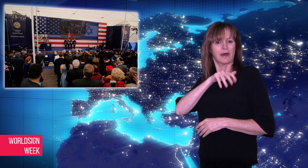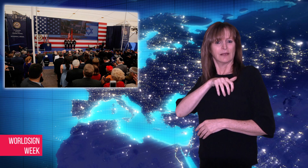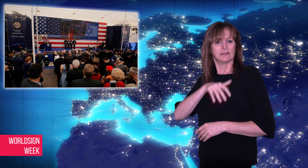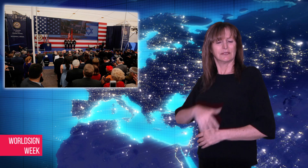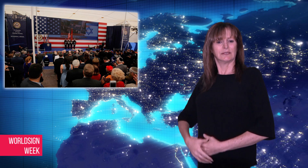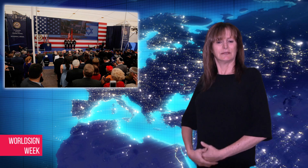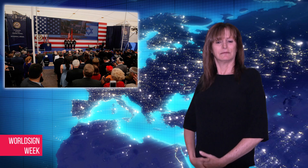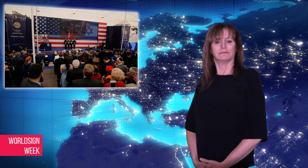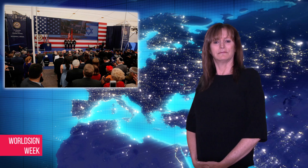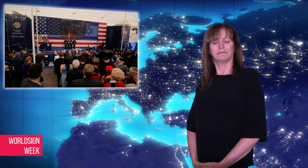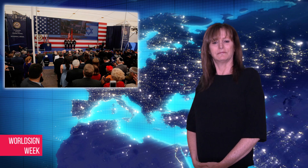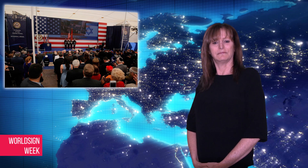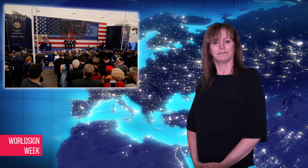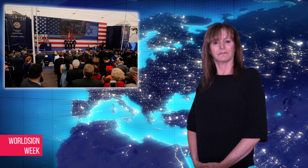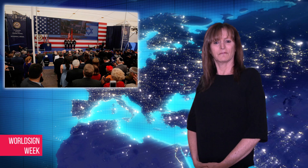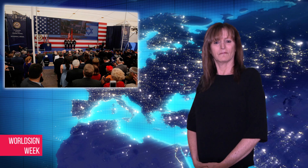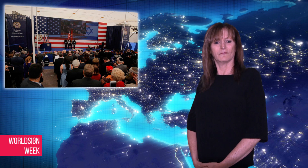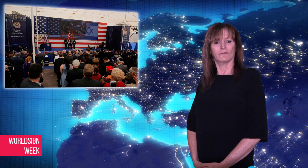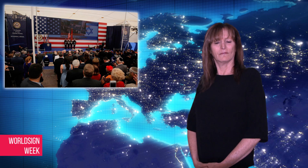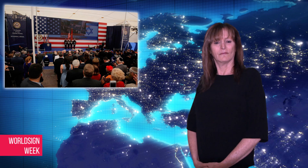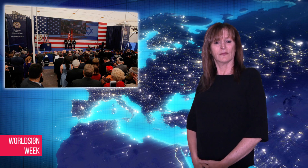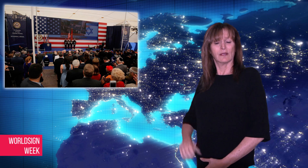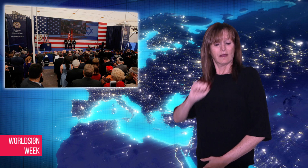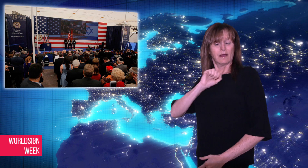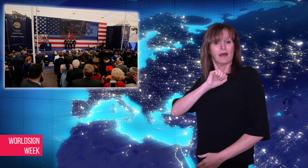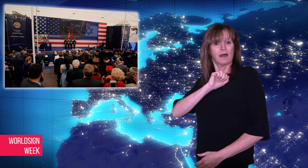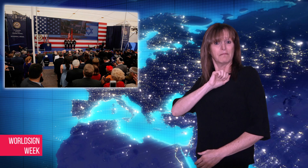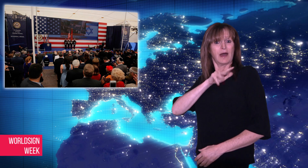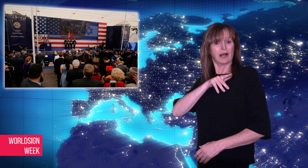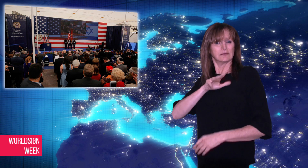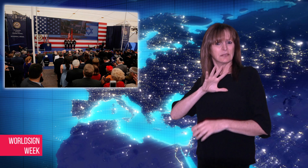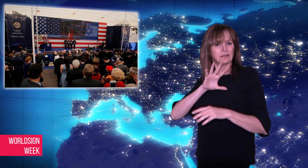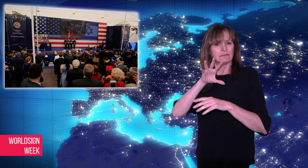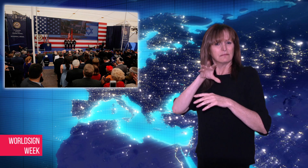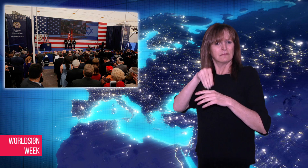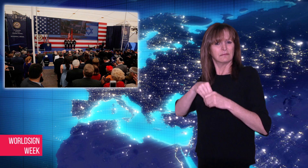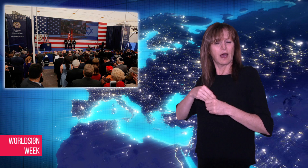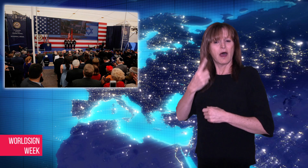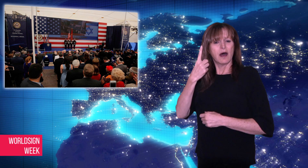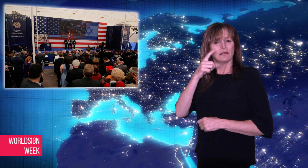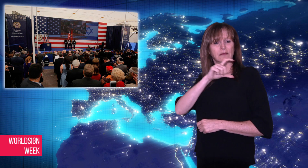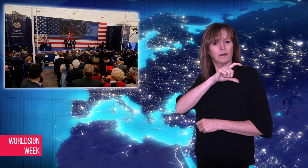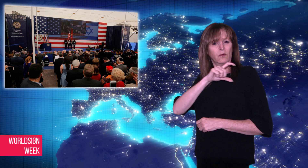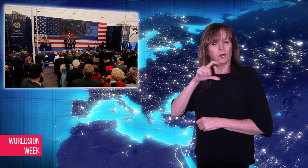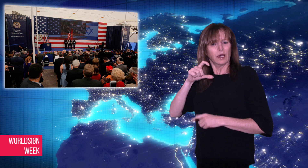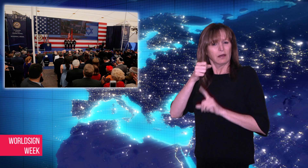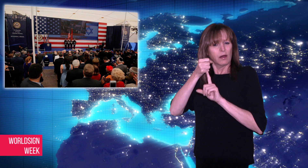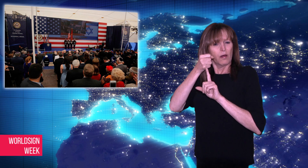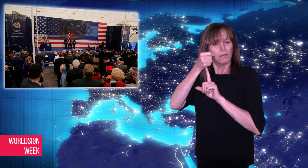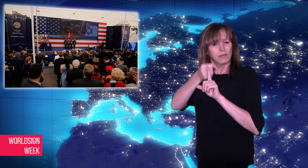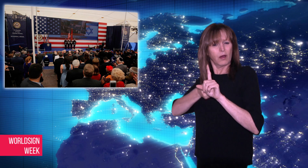border blockade that restrict access